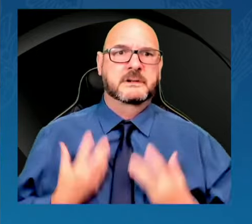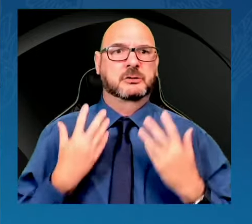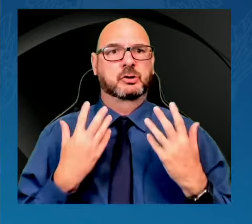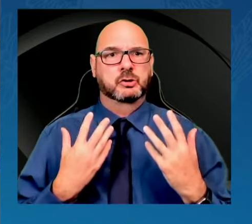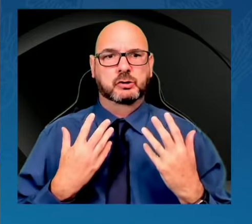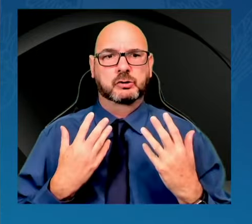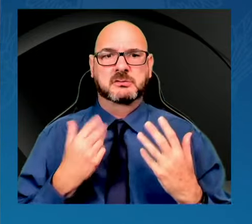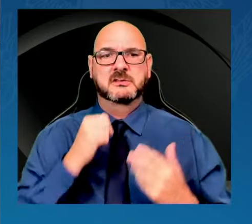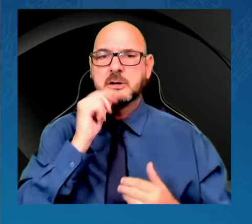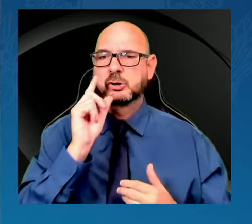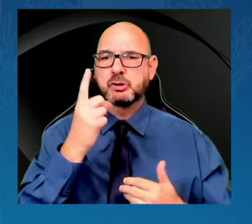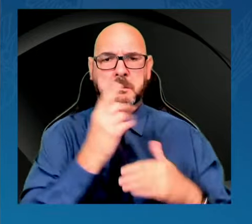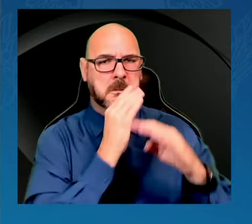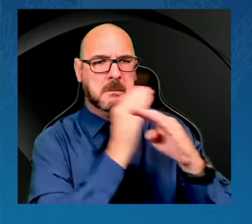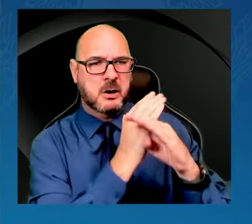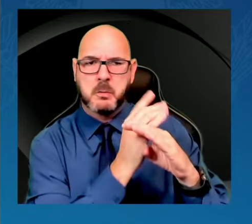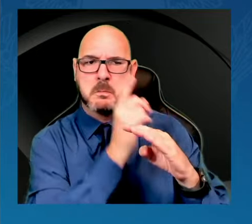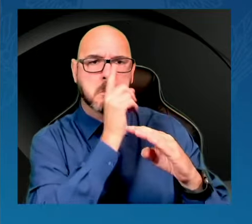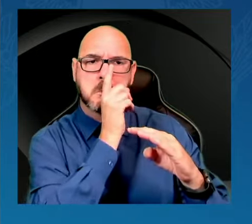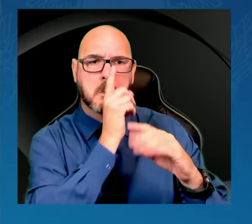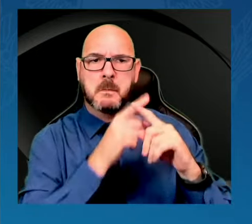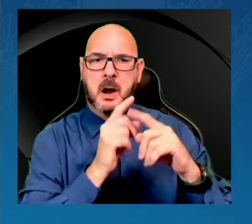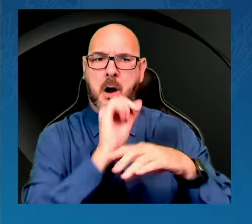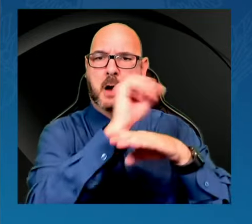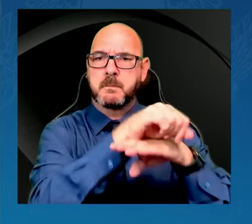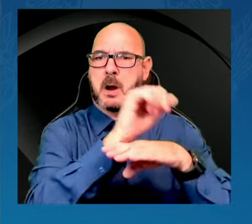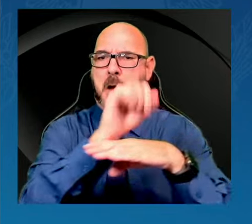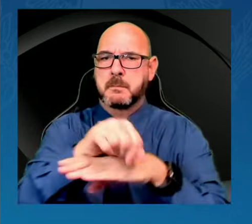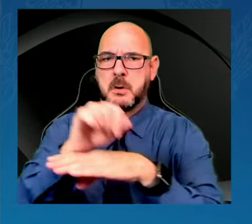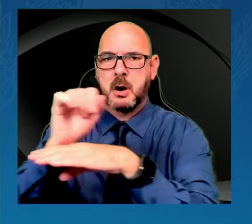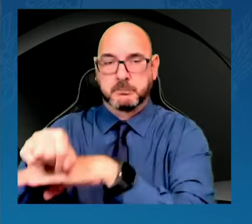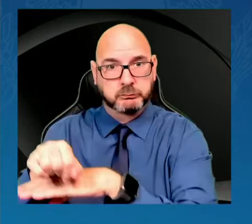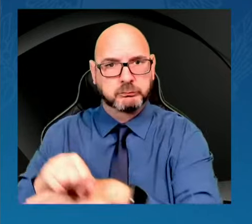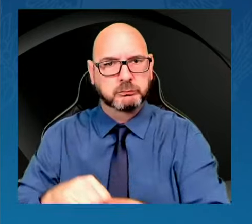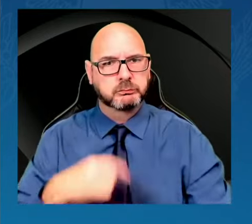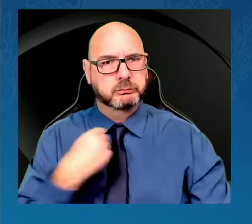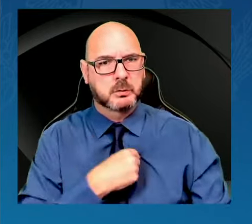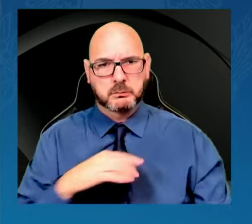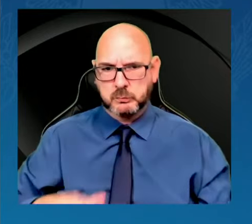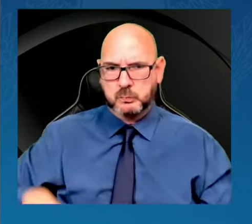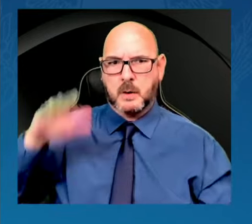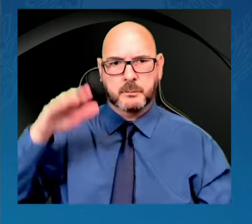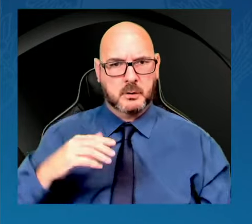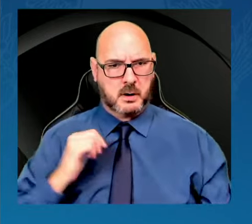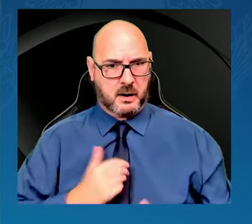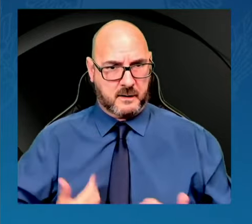She has spent her life trying to make our nation better, and it is especially passionate and effective